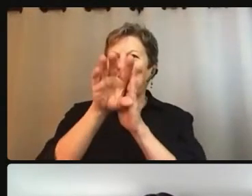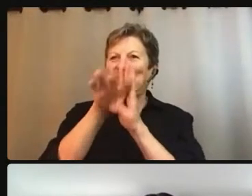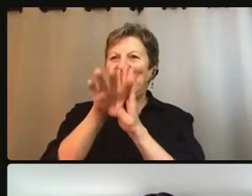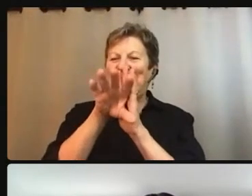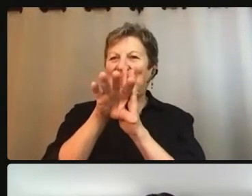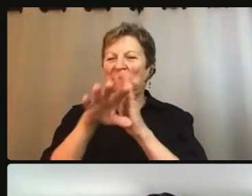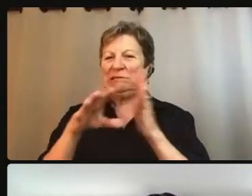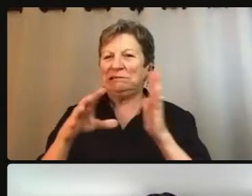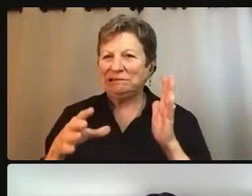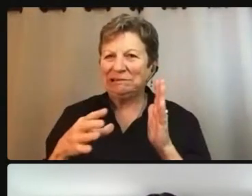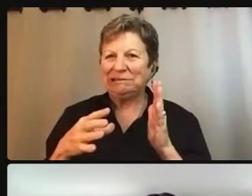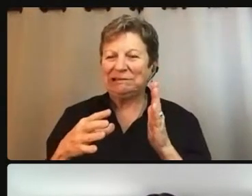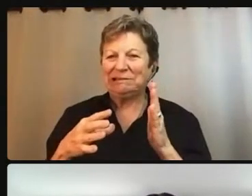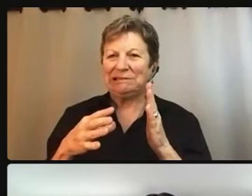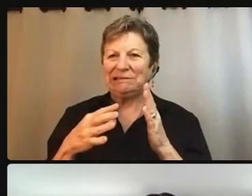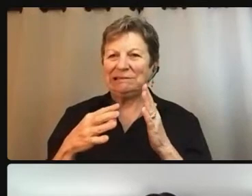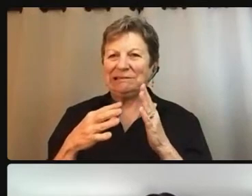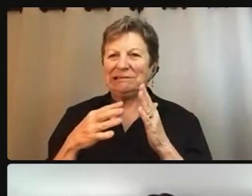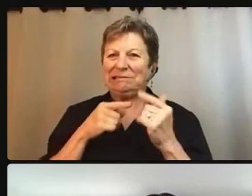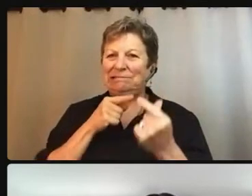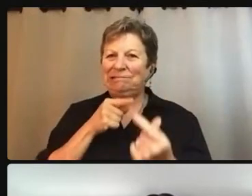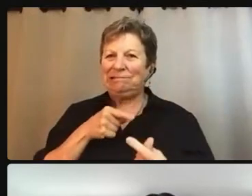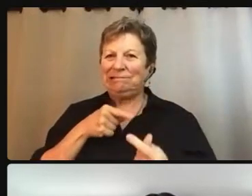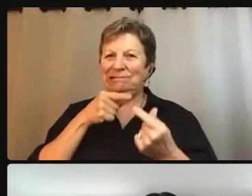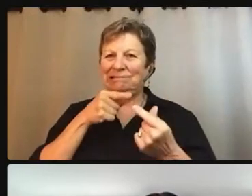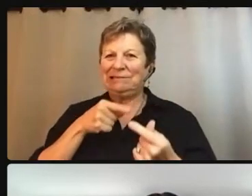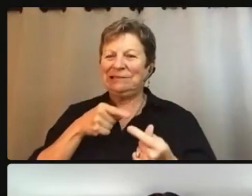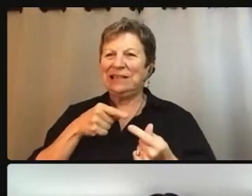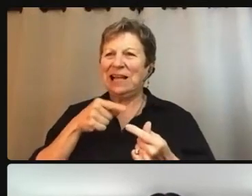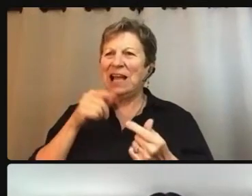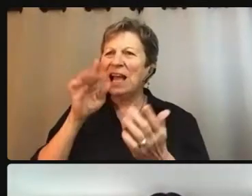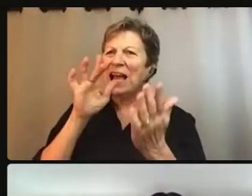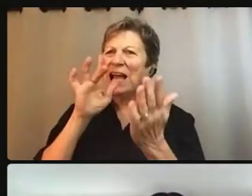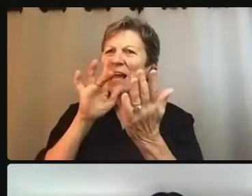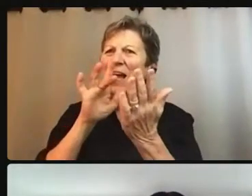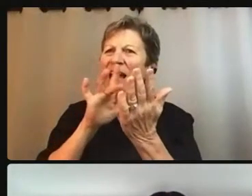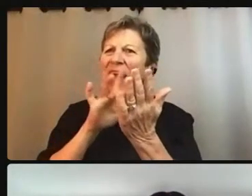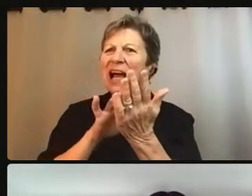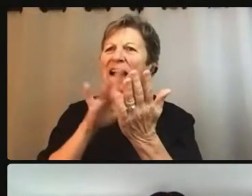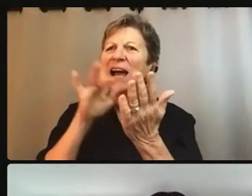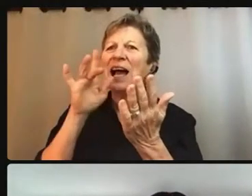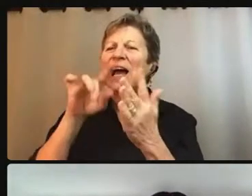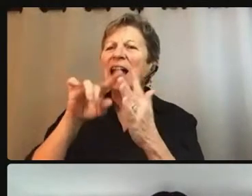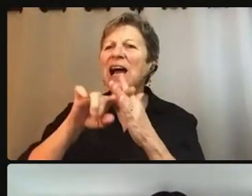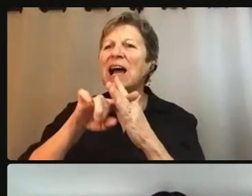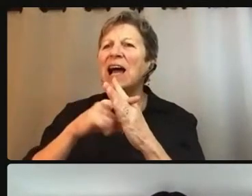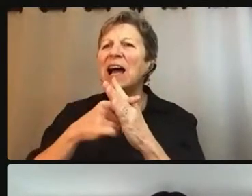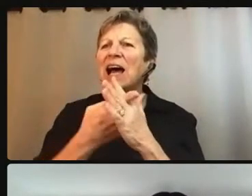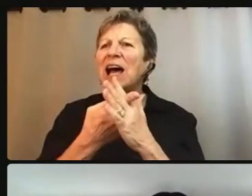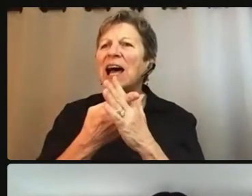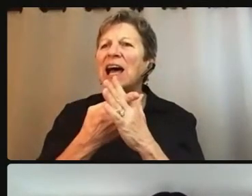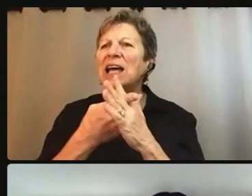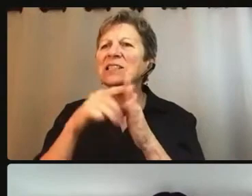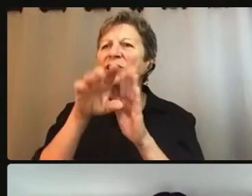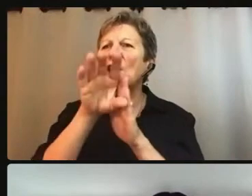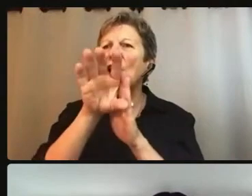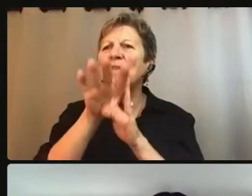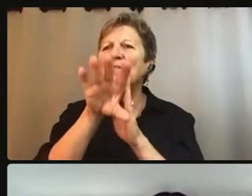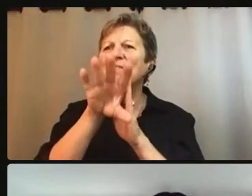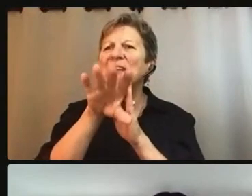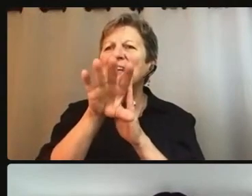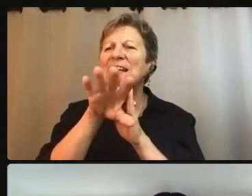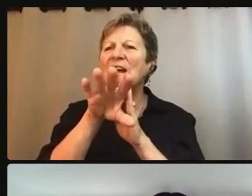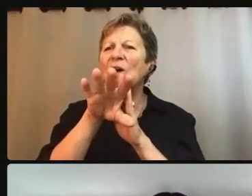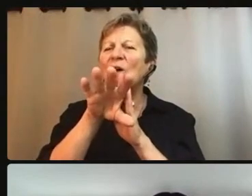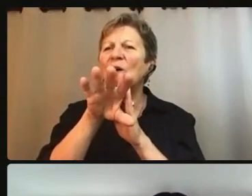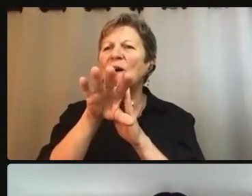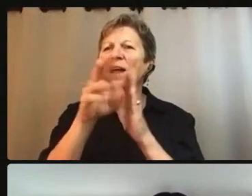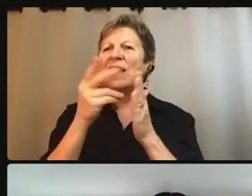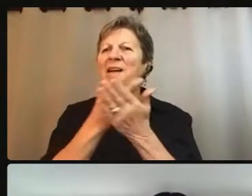TO START THE VIDEO.